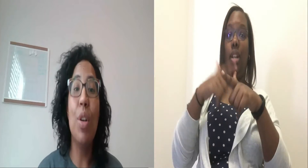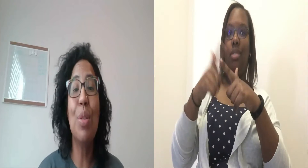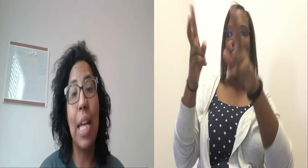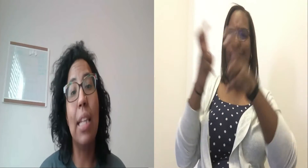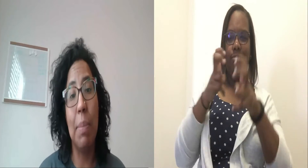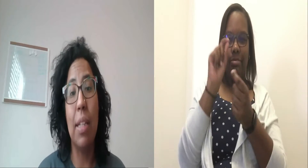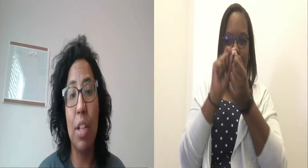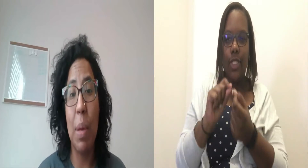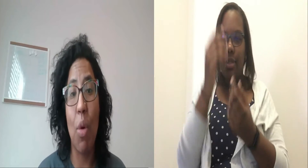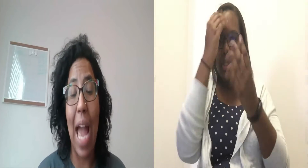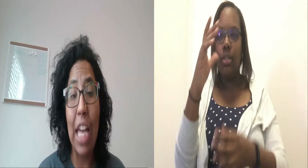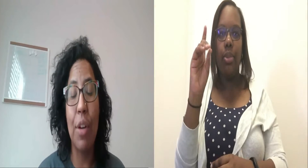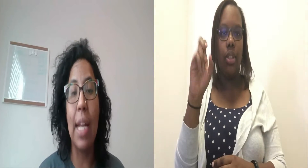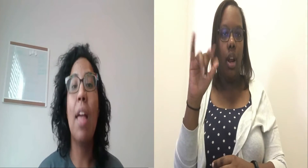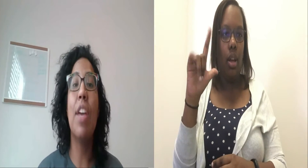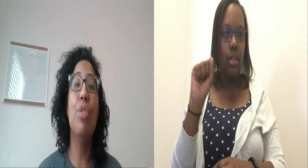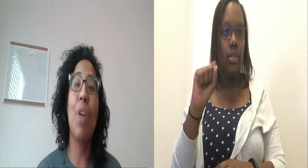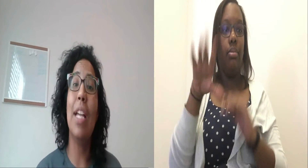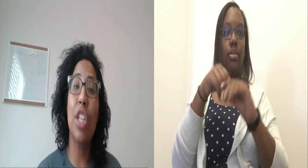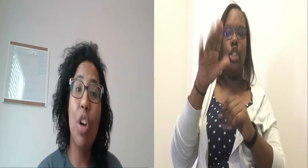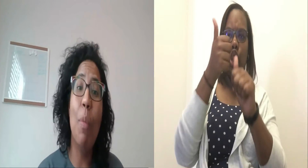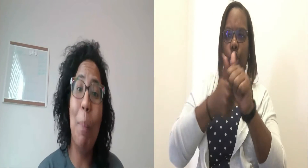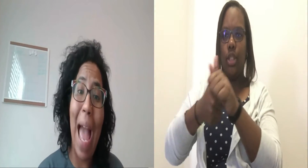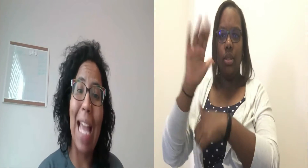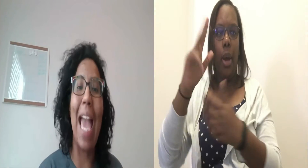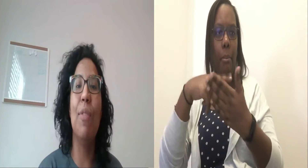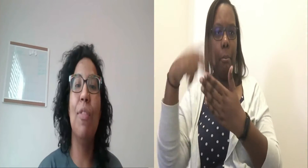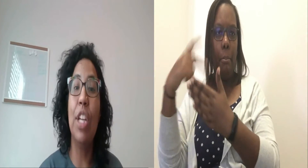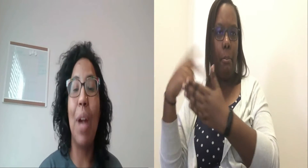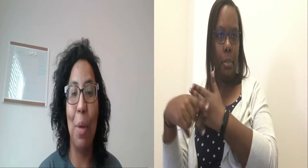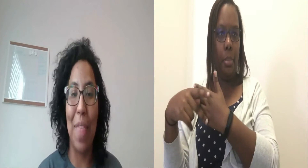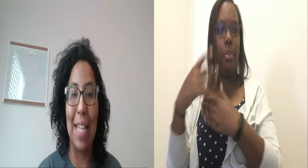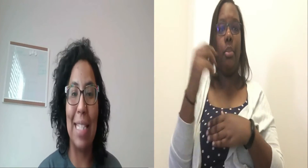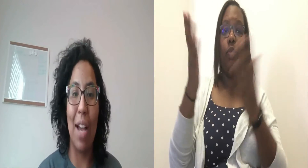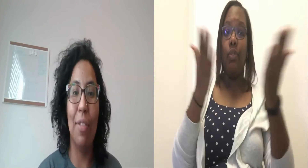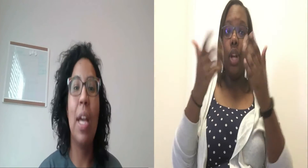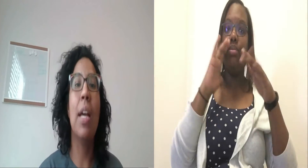also likely be a little bit more accurate than you trying to go back and figure out that stuff